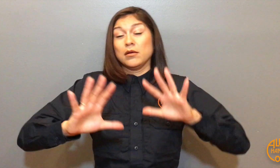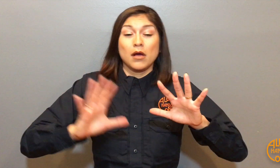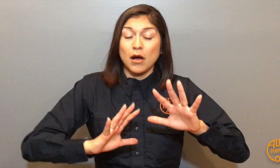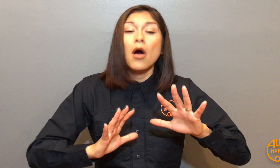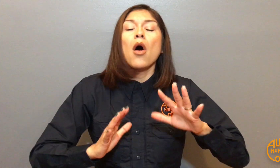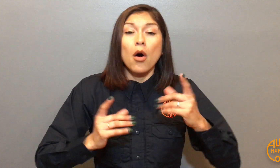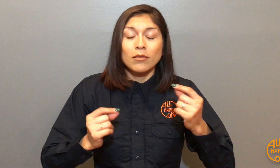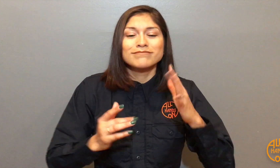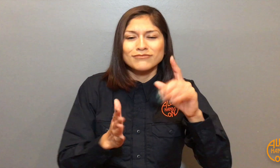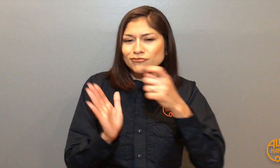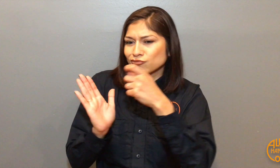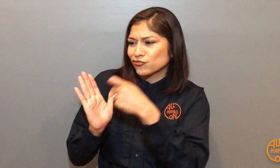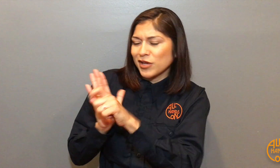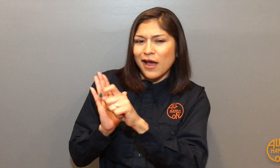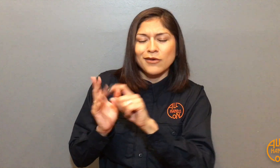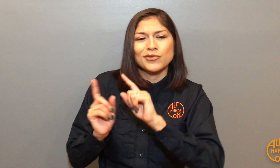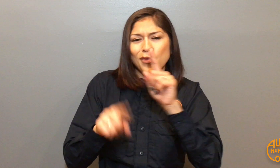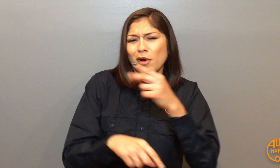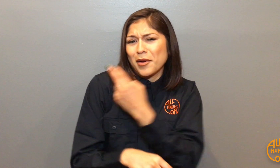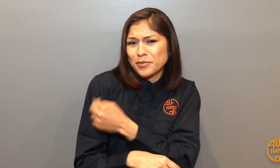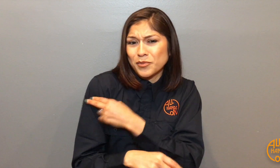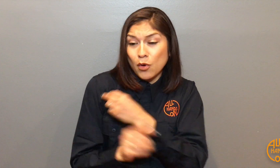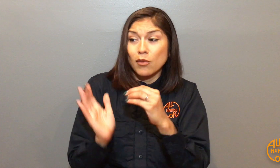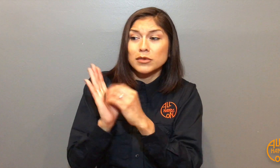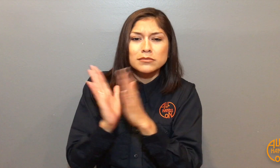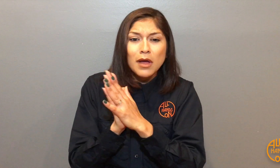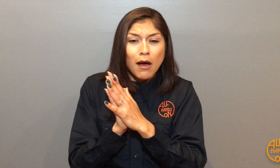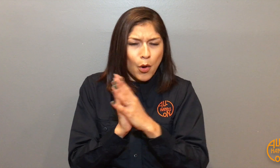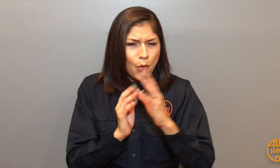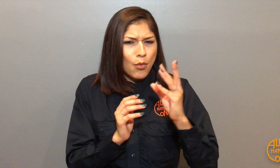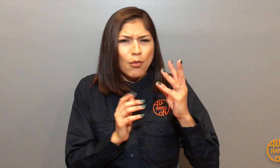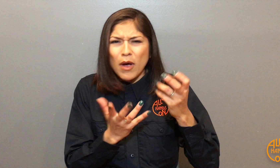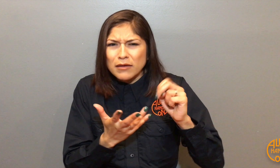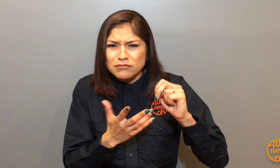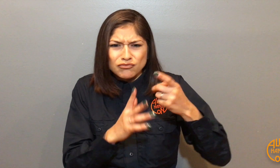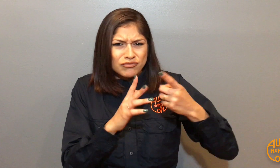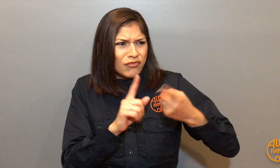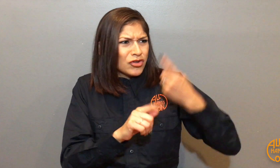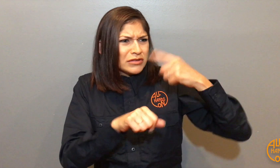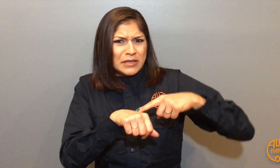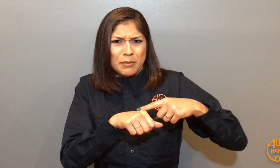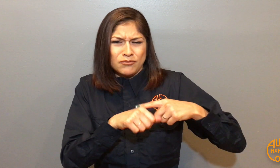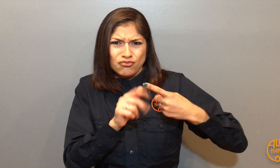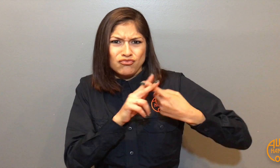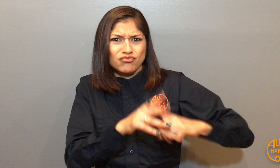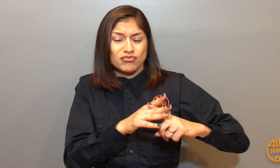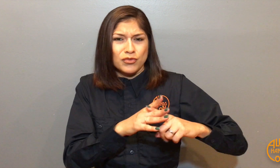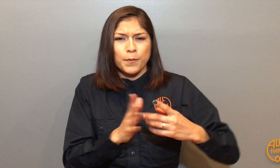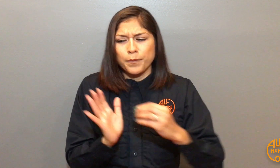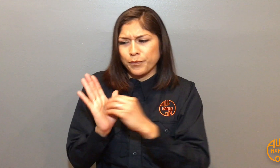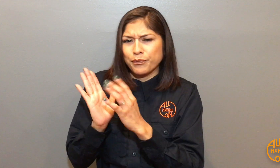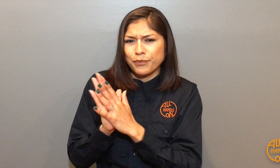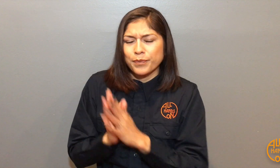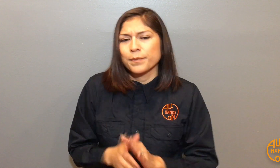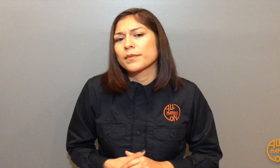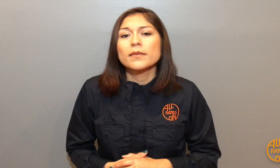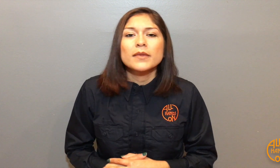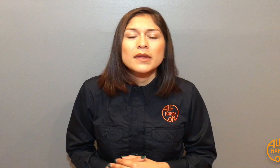box off so that the hospital knows how long that problem has been going on when did it first start